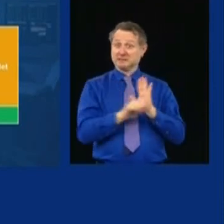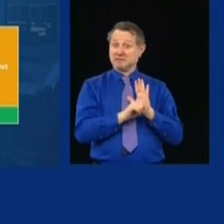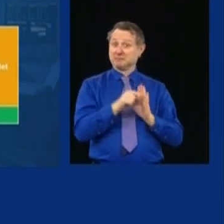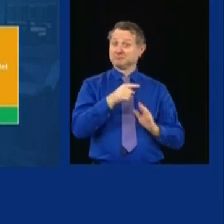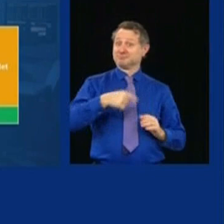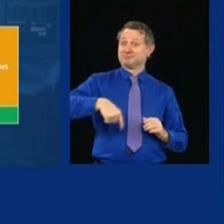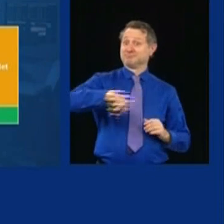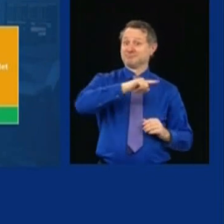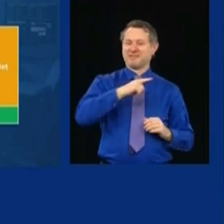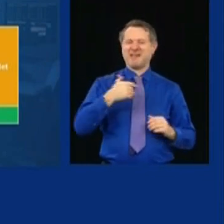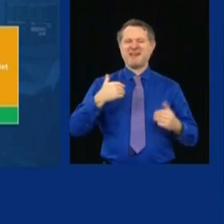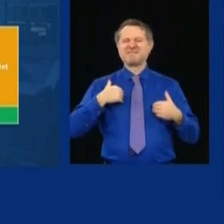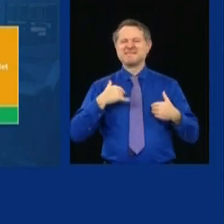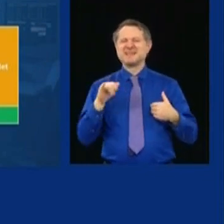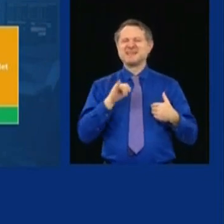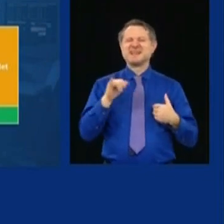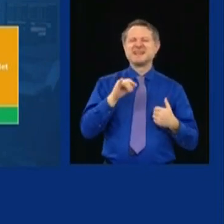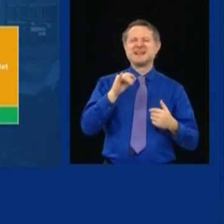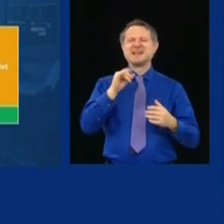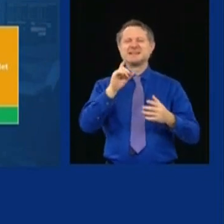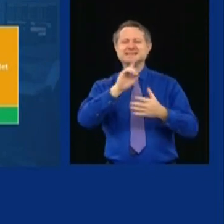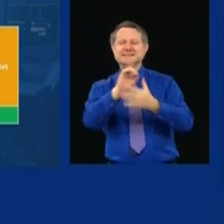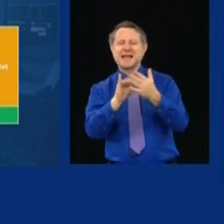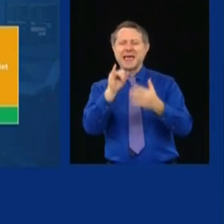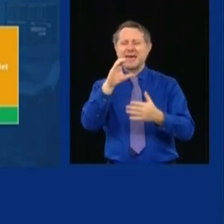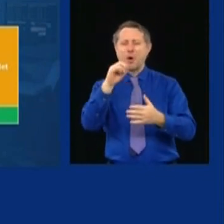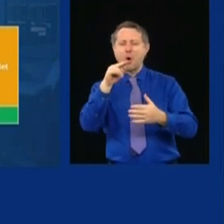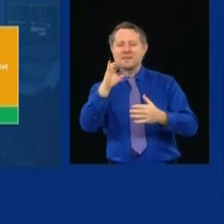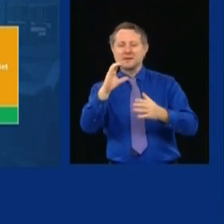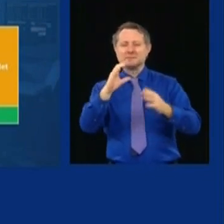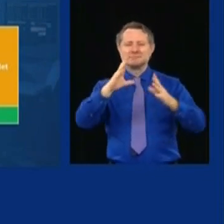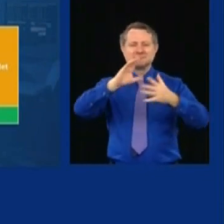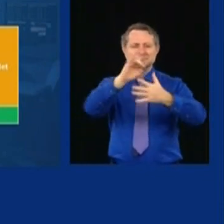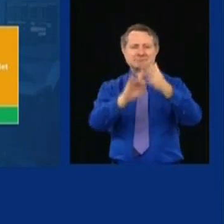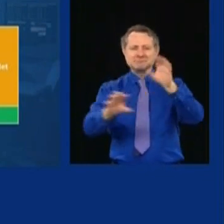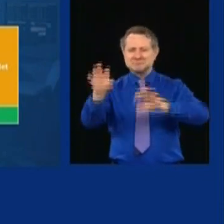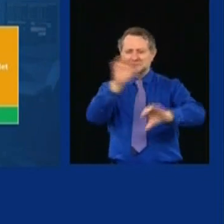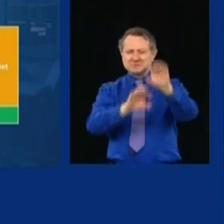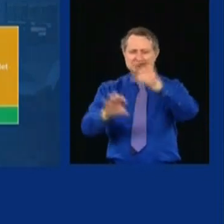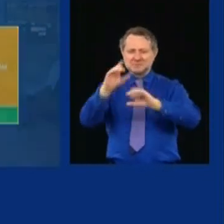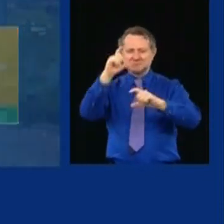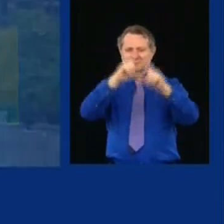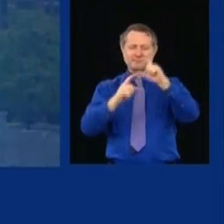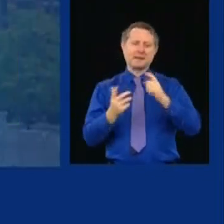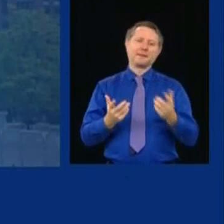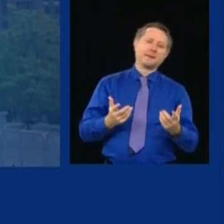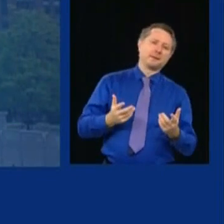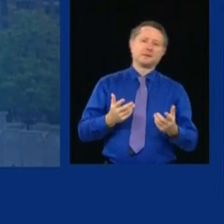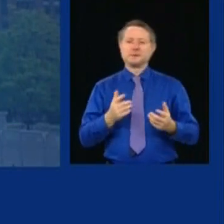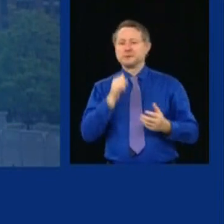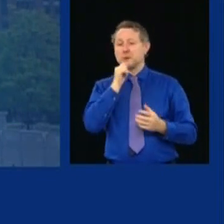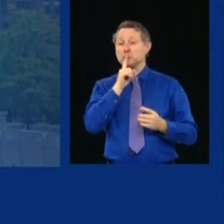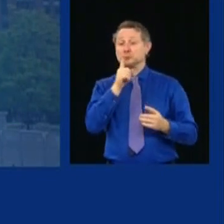HERE IS THE STATE DASHBOARD. NOTICE THE ICONIC DESIGN IN CURVES IN PART BUT IT HAS ALL